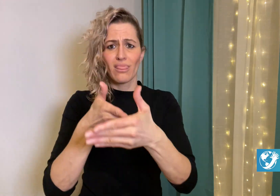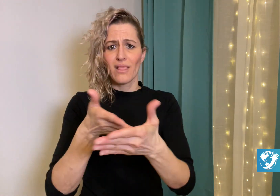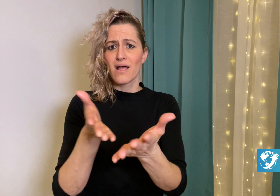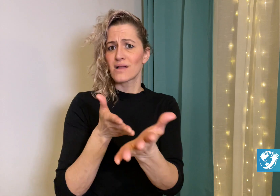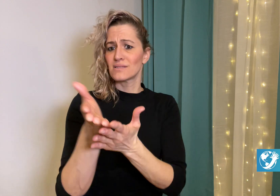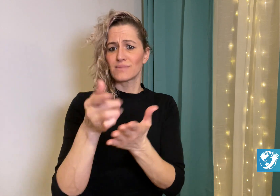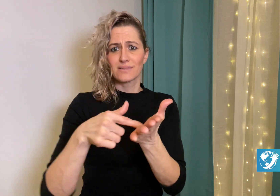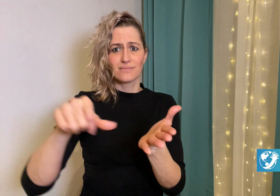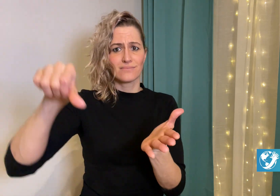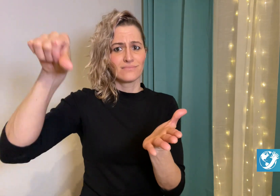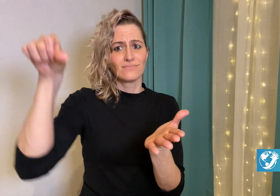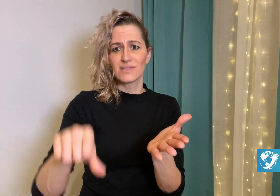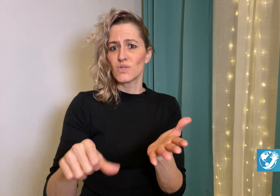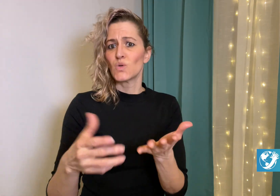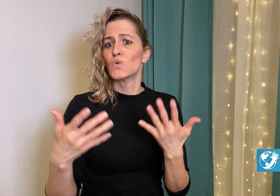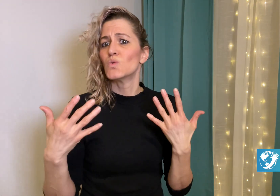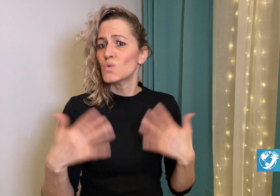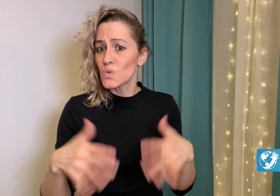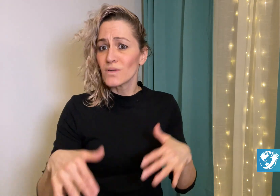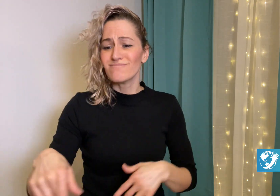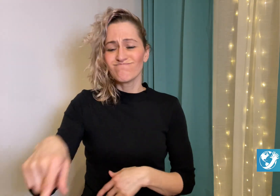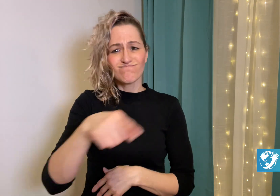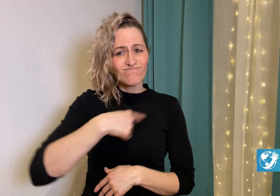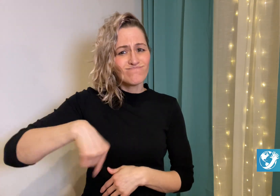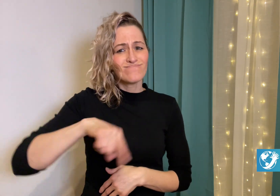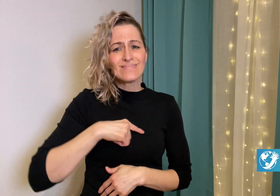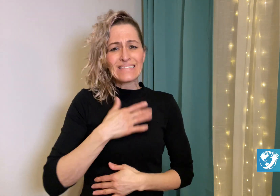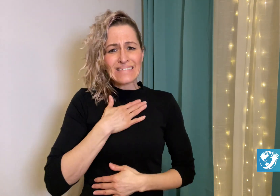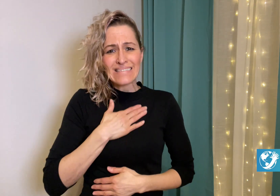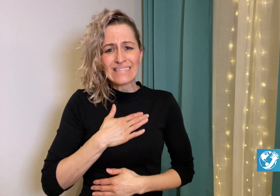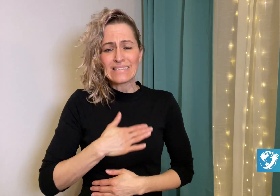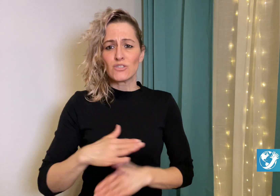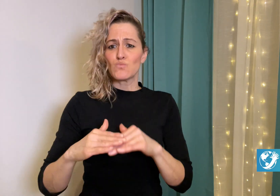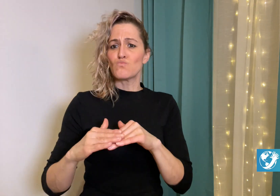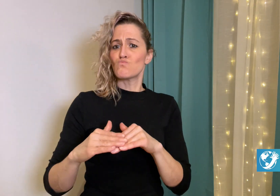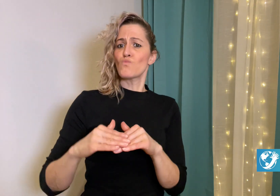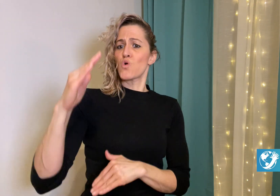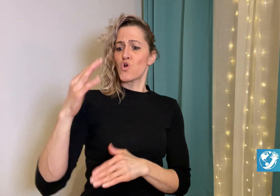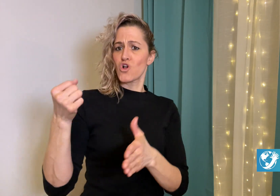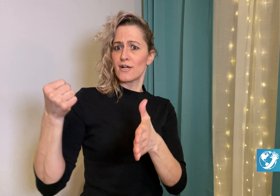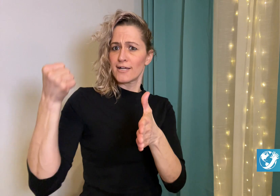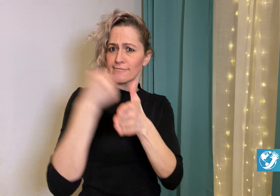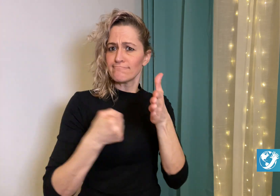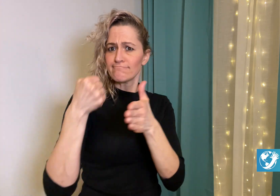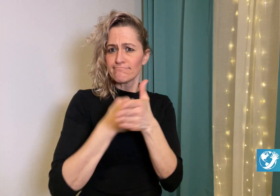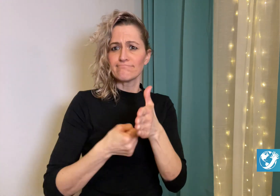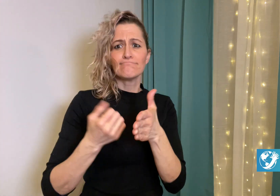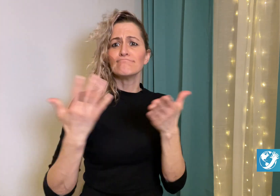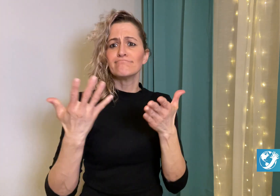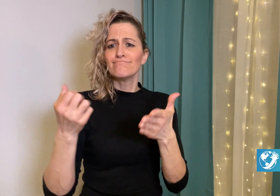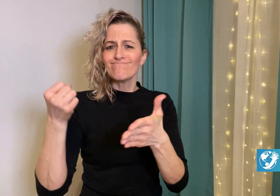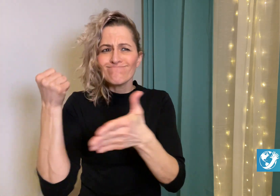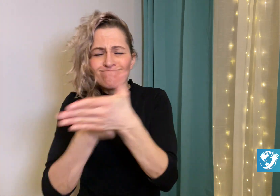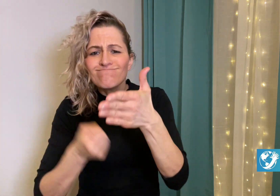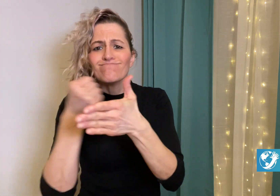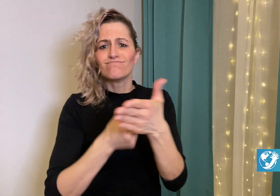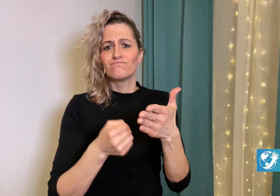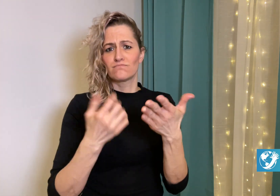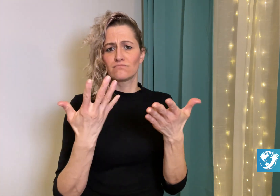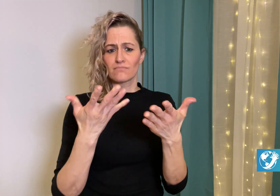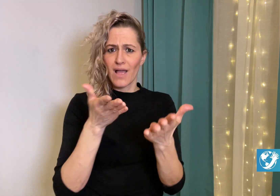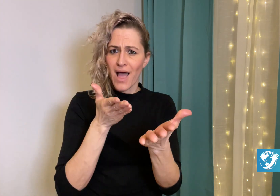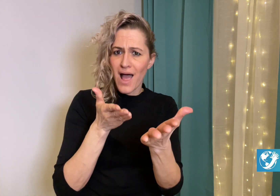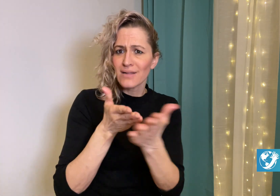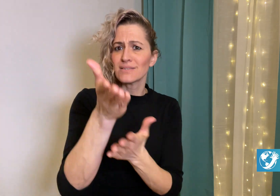but are victims of systematic inaccessibility.